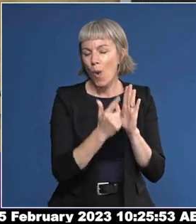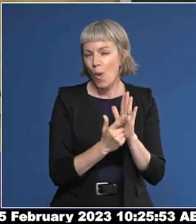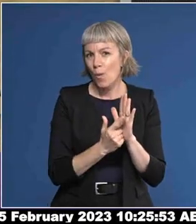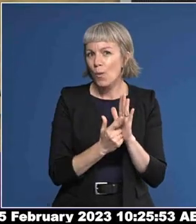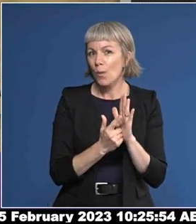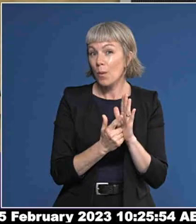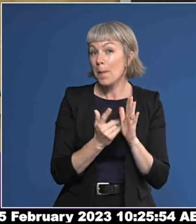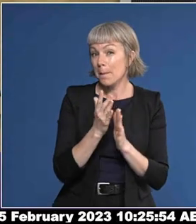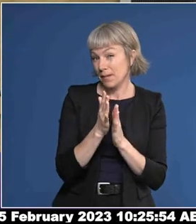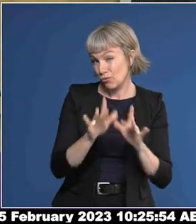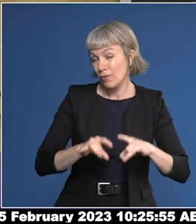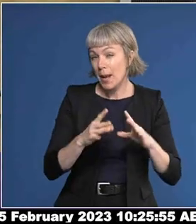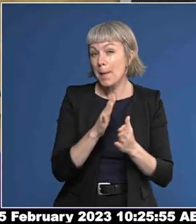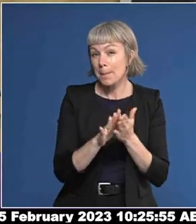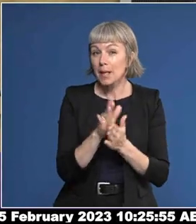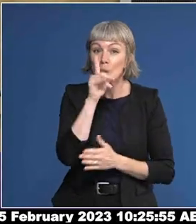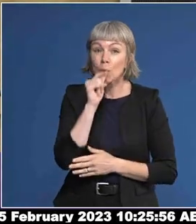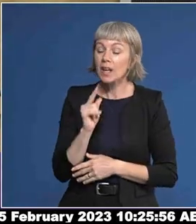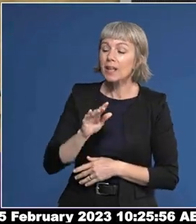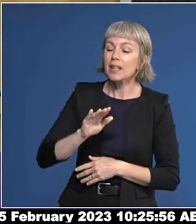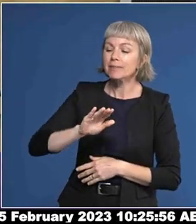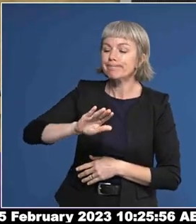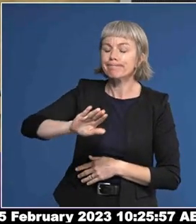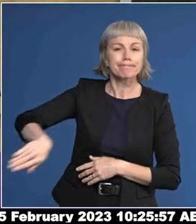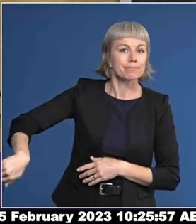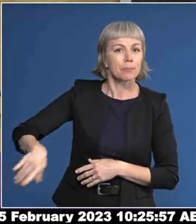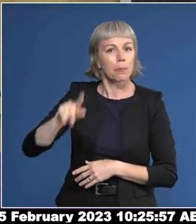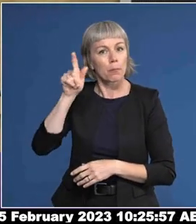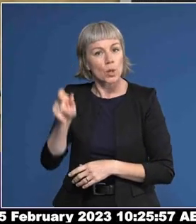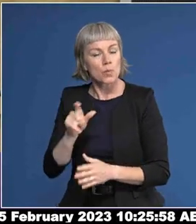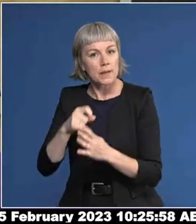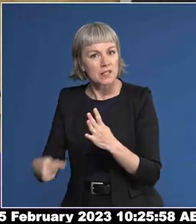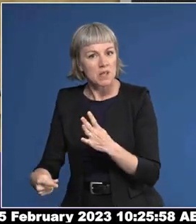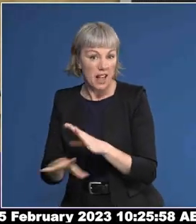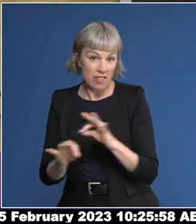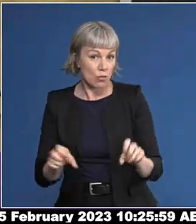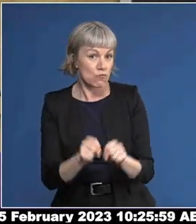without disability less favourably than a person with disability. So take that as a given.